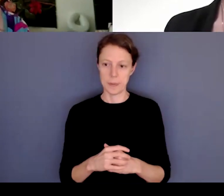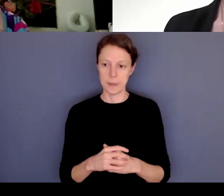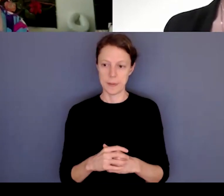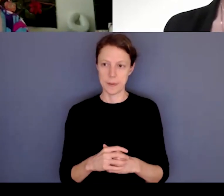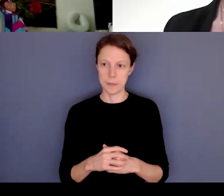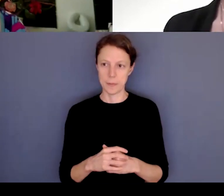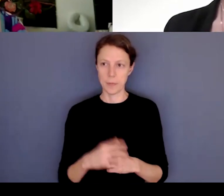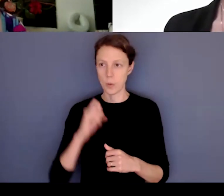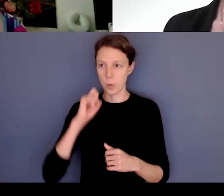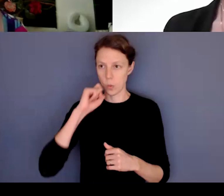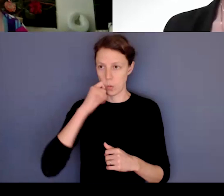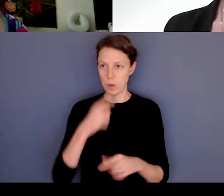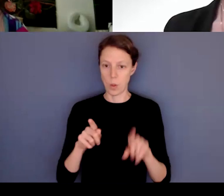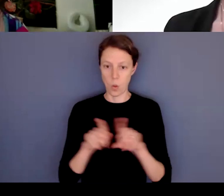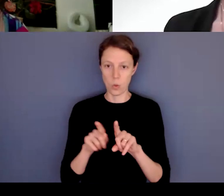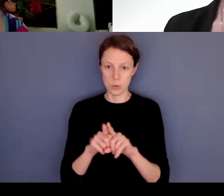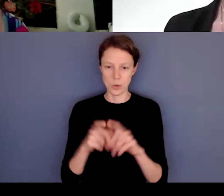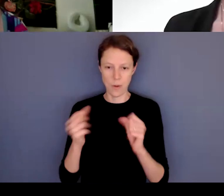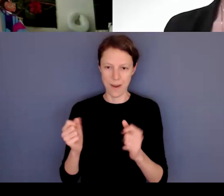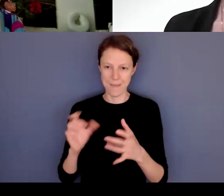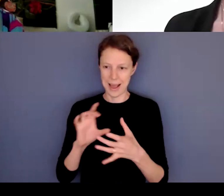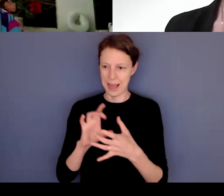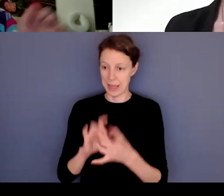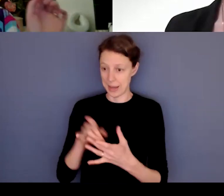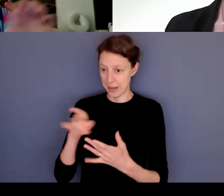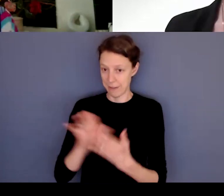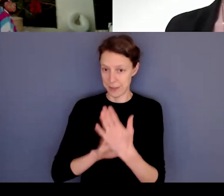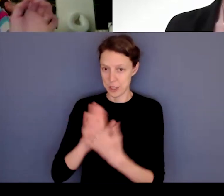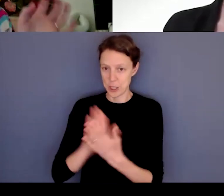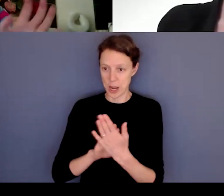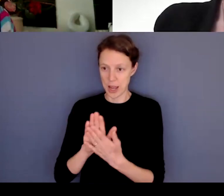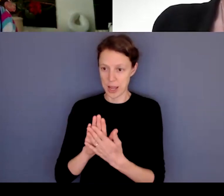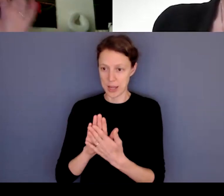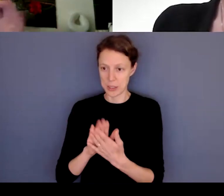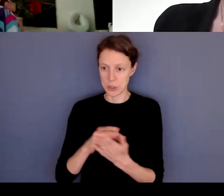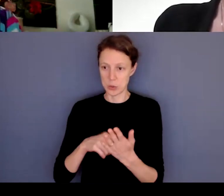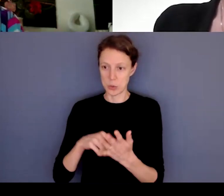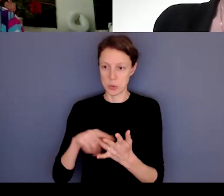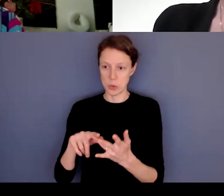There will also be a link. If it's not in the chat right now, it will be very soon, which is to a very, very short feedback